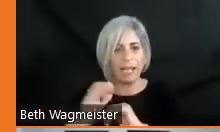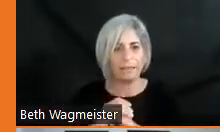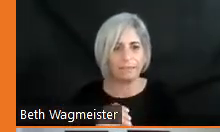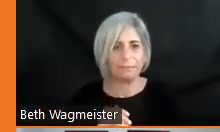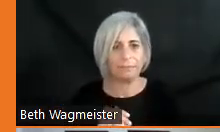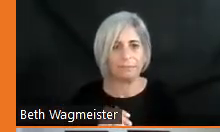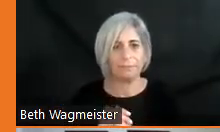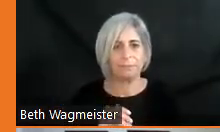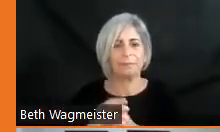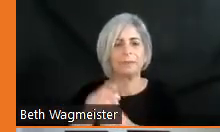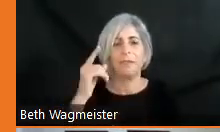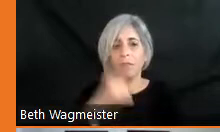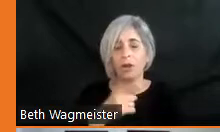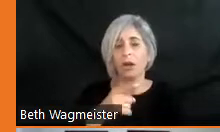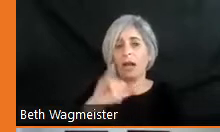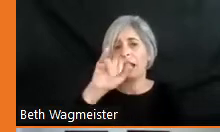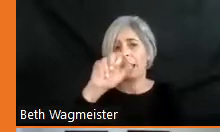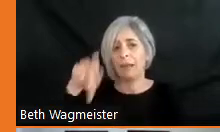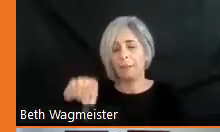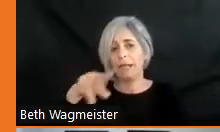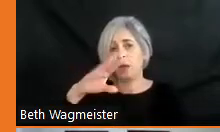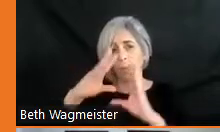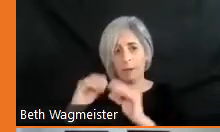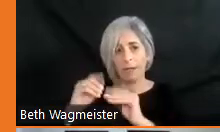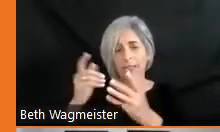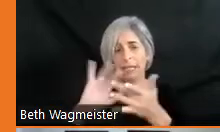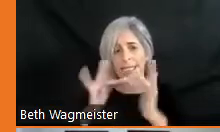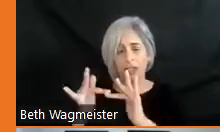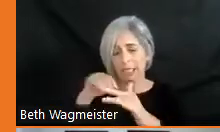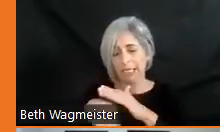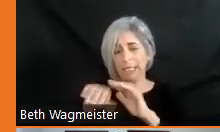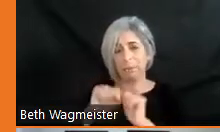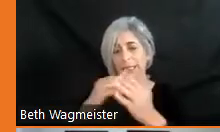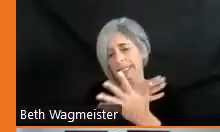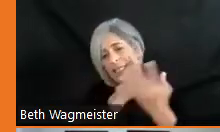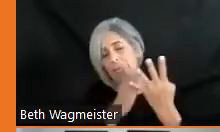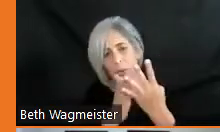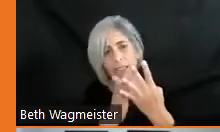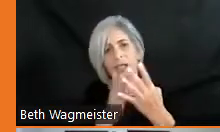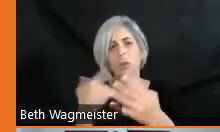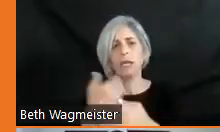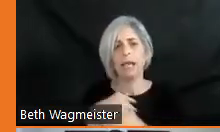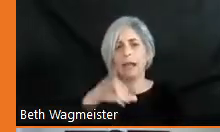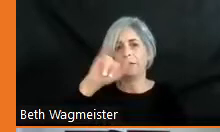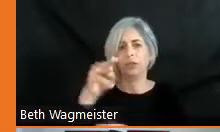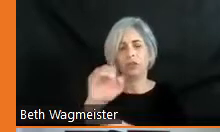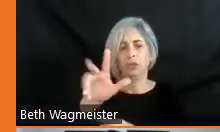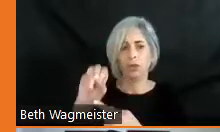For upcoming IAAP webinars in our digital accessibility series we have on June 30th,